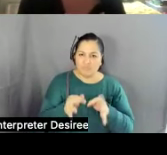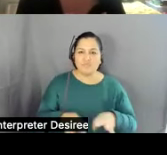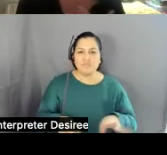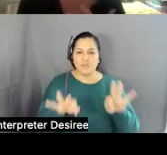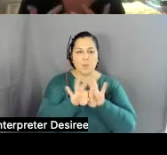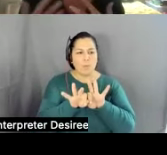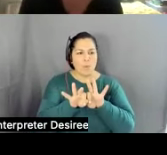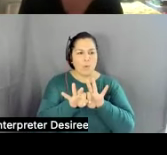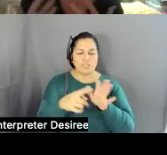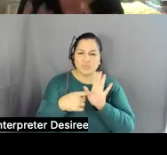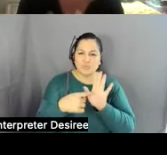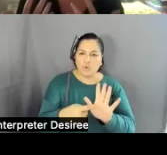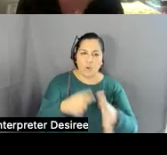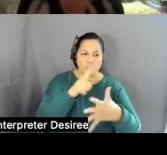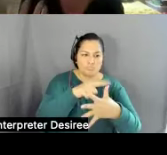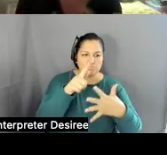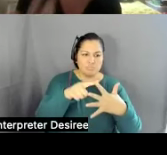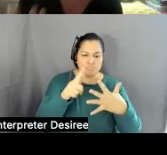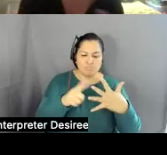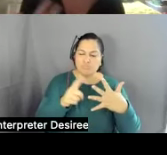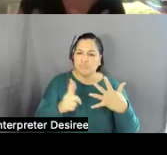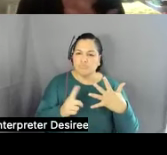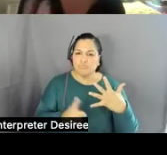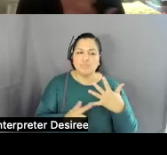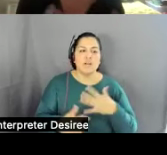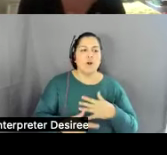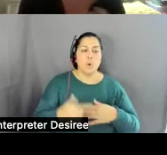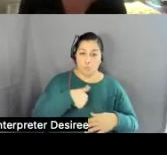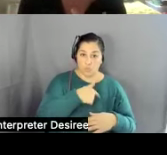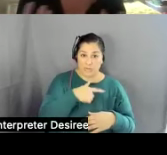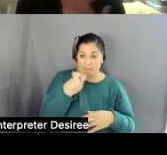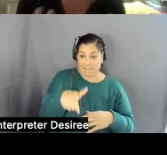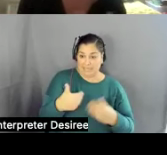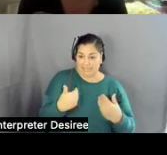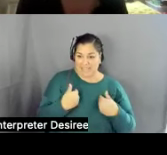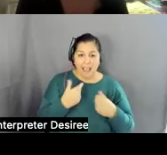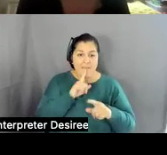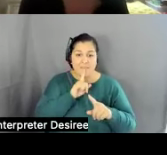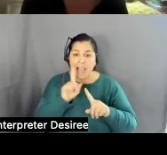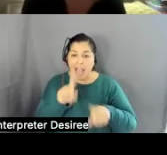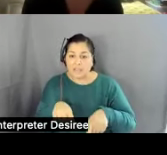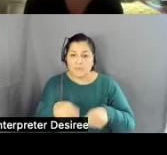So, that we have answers or solutions or think about how to think